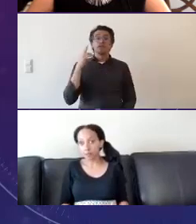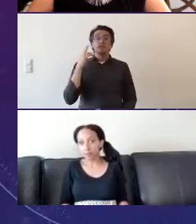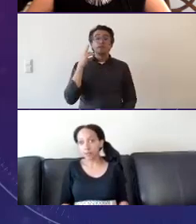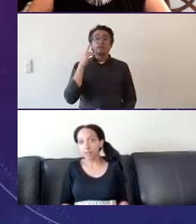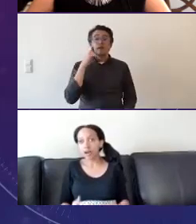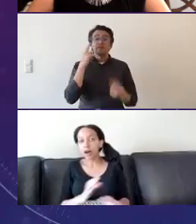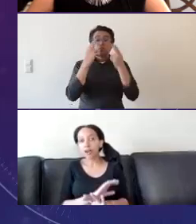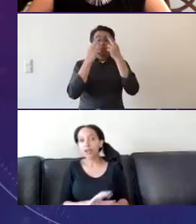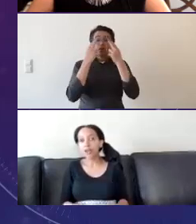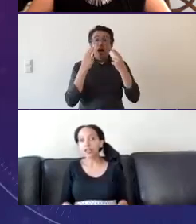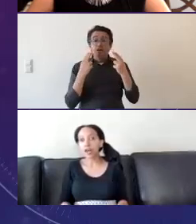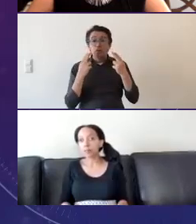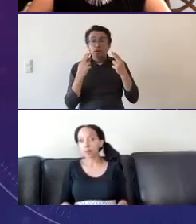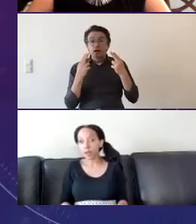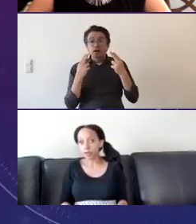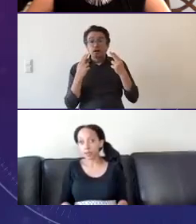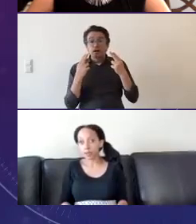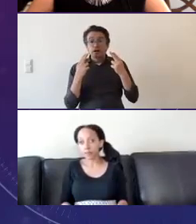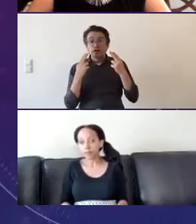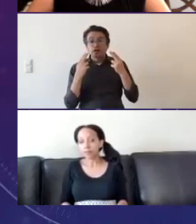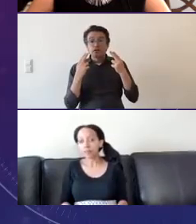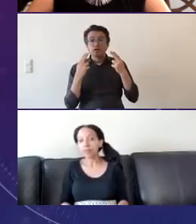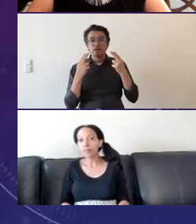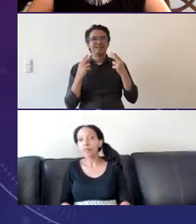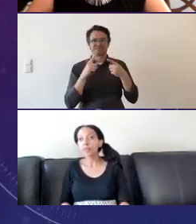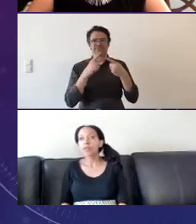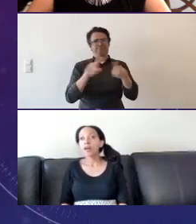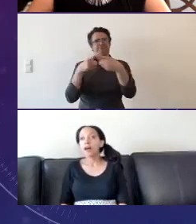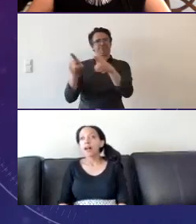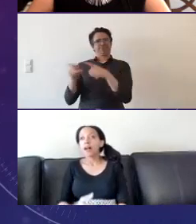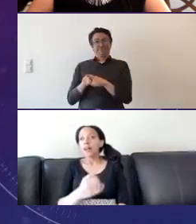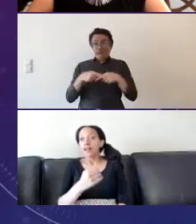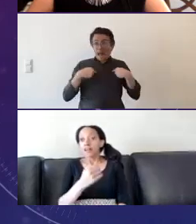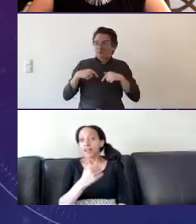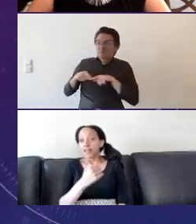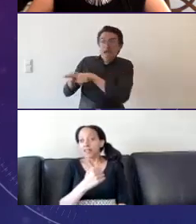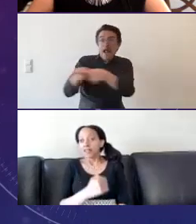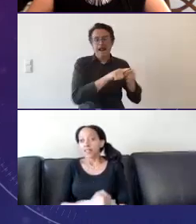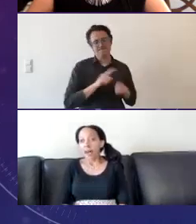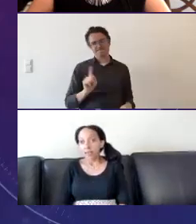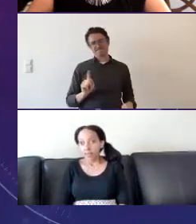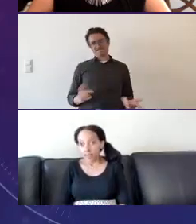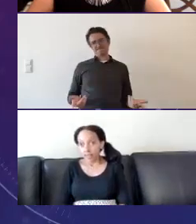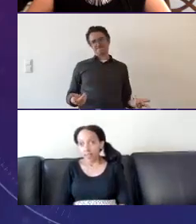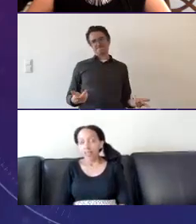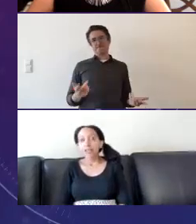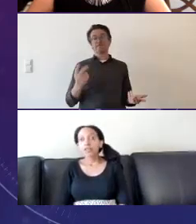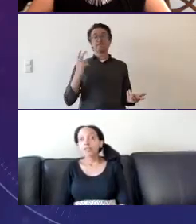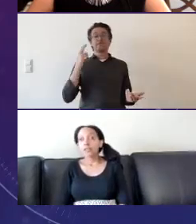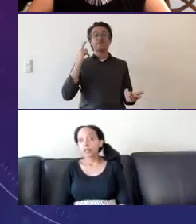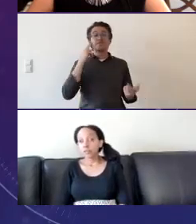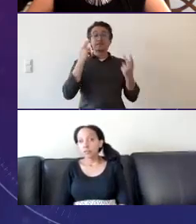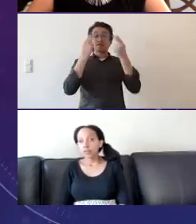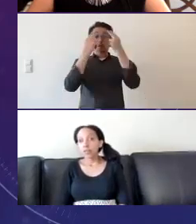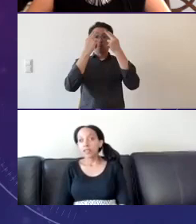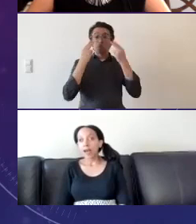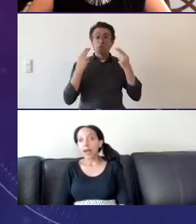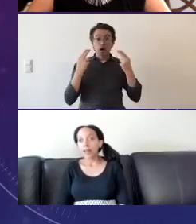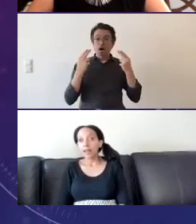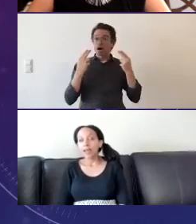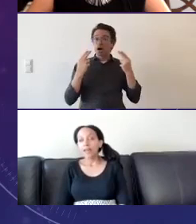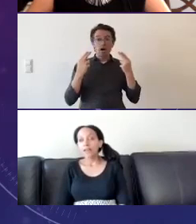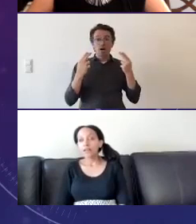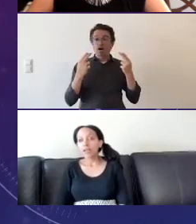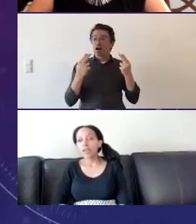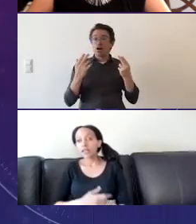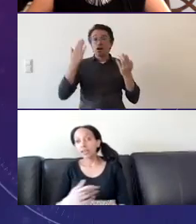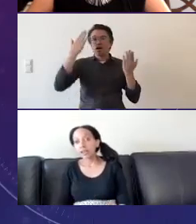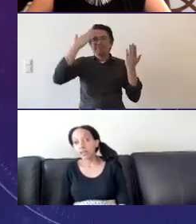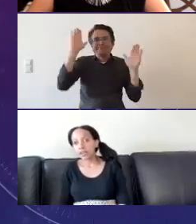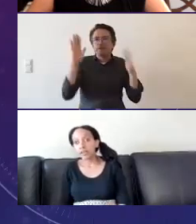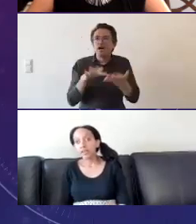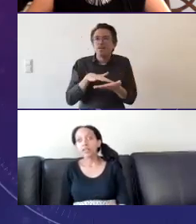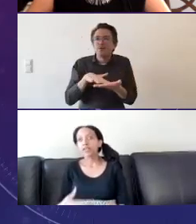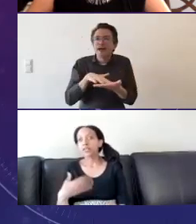are not taught Braille sadly it's assumed that if you can hear spoken